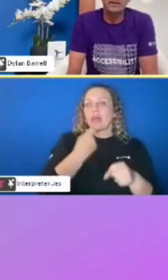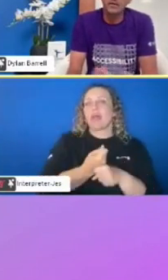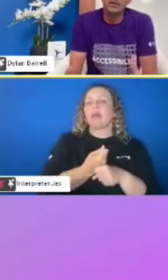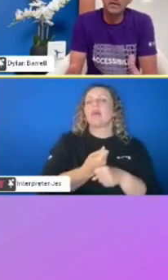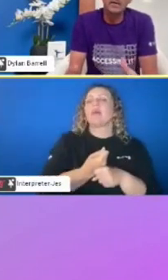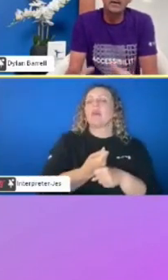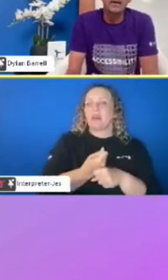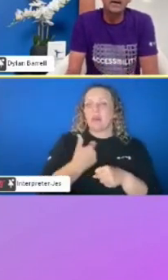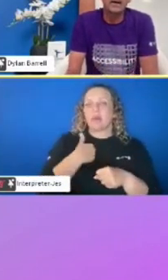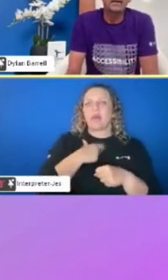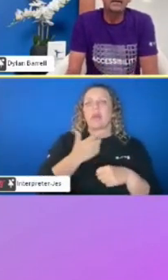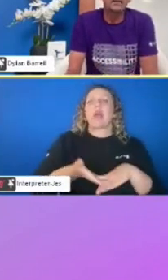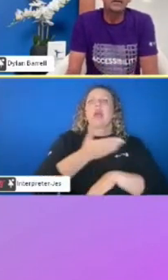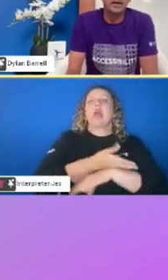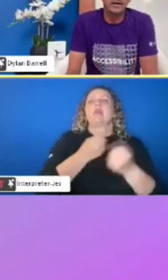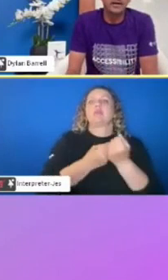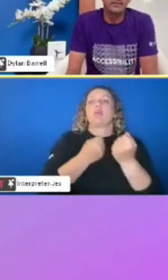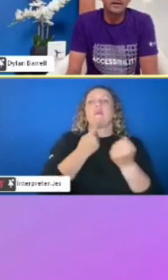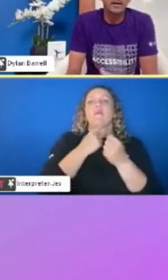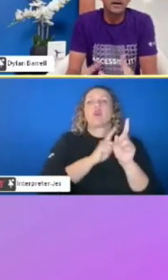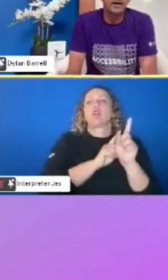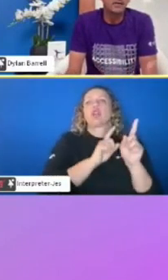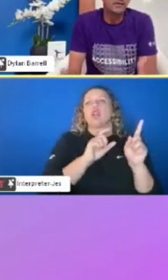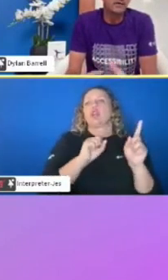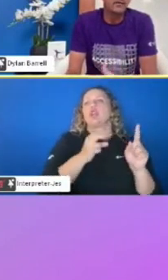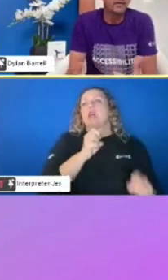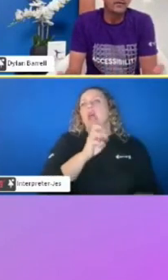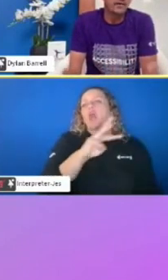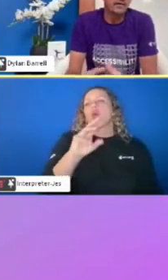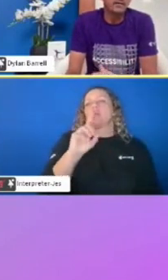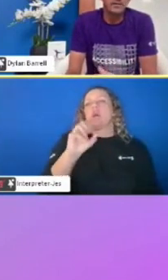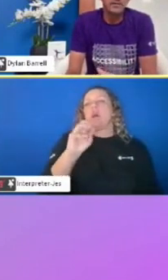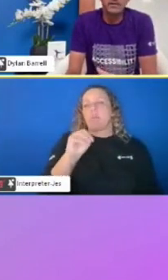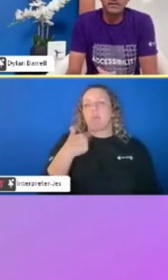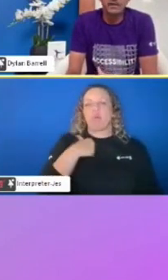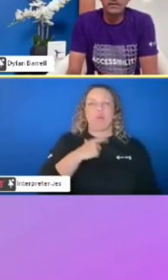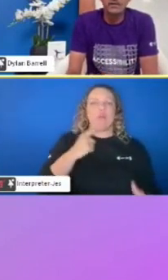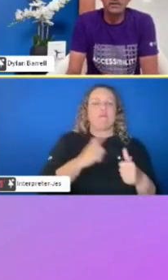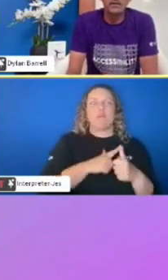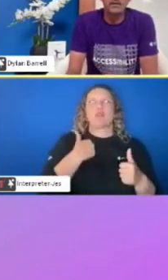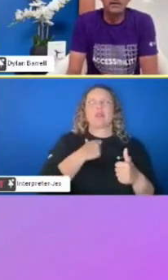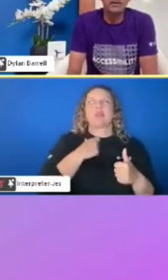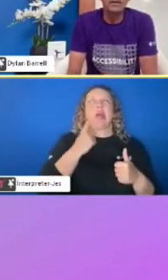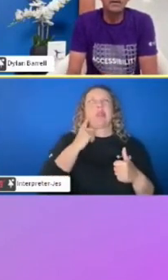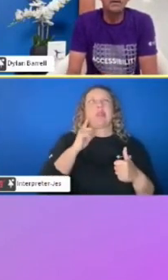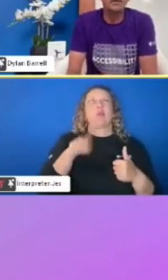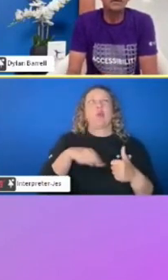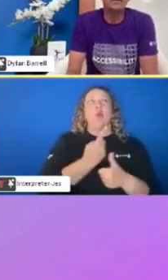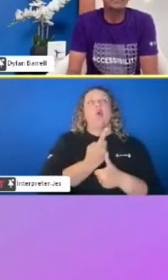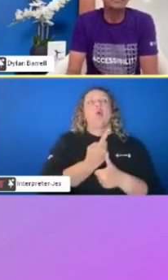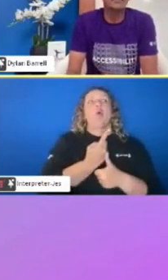We could always deal with Shadow DOM. We were the first and I think we're still the only comprehensive tool